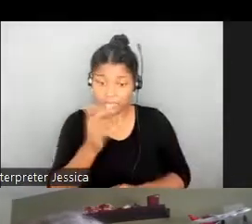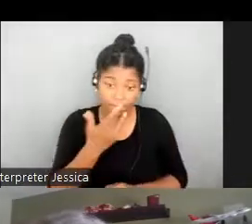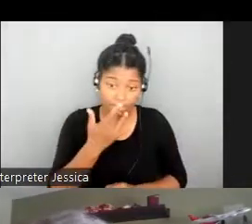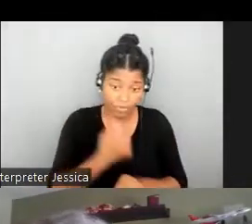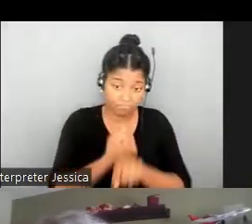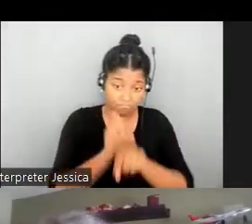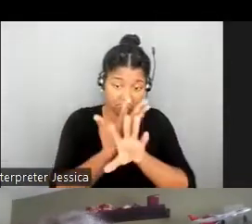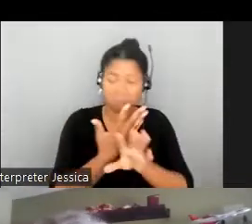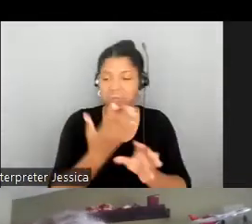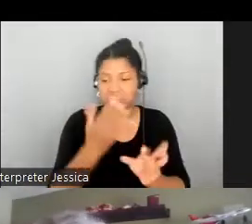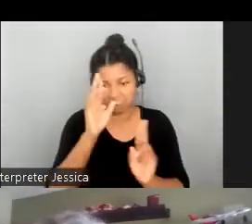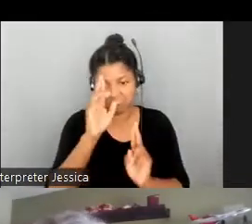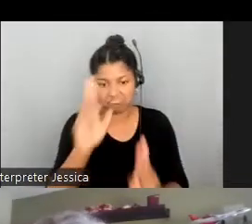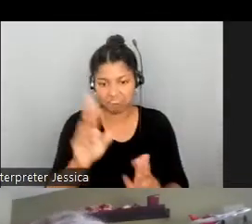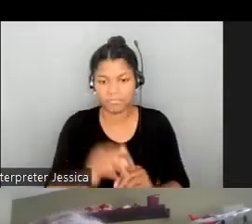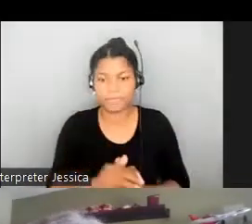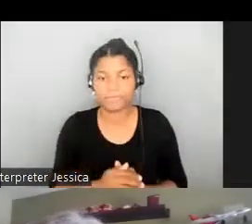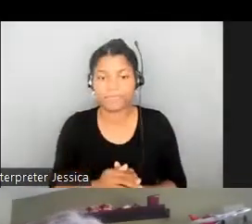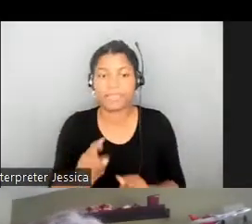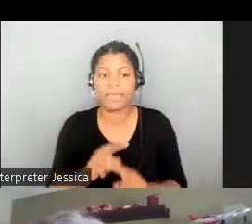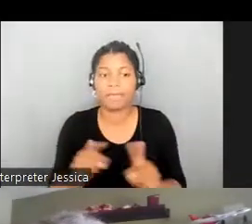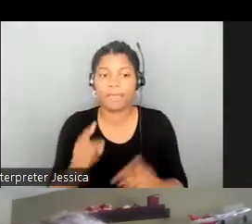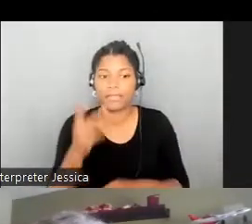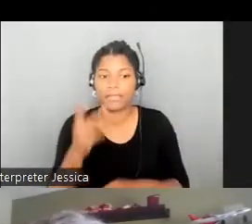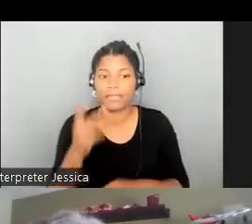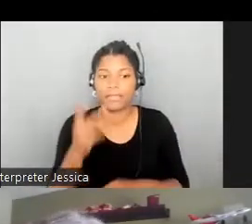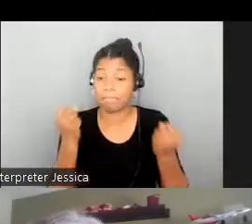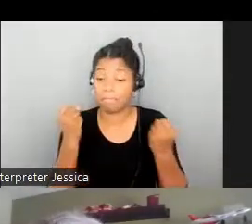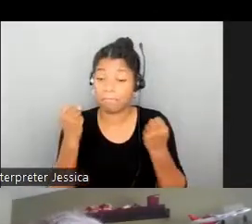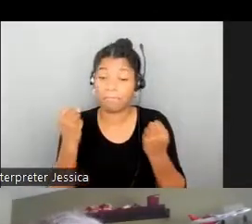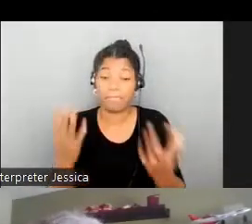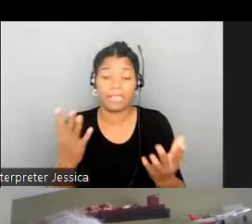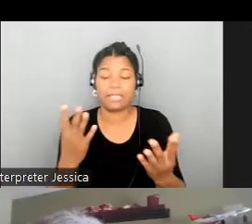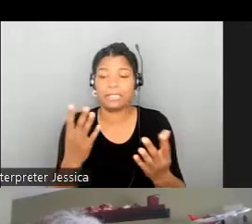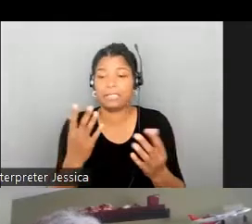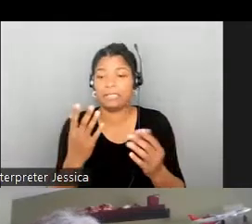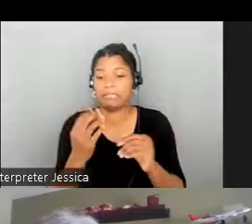As you can see, Minnesota is a very large state with lots of distance, so we can serve